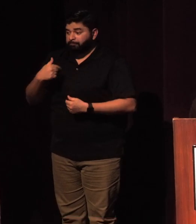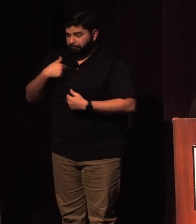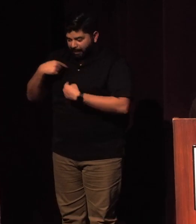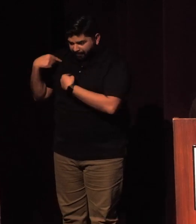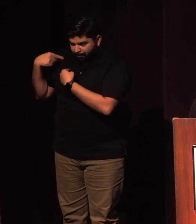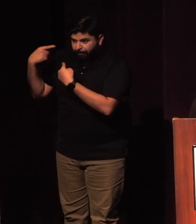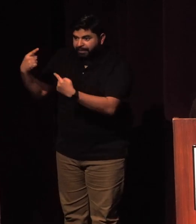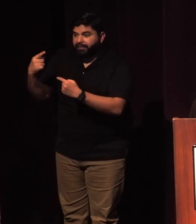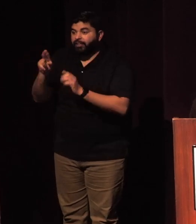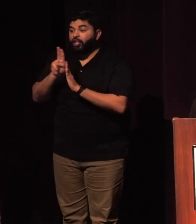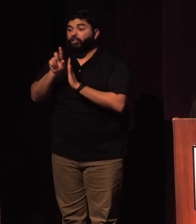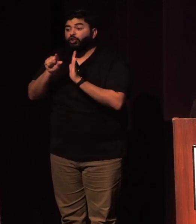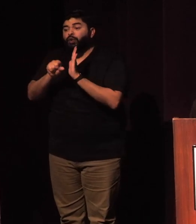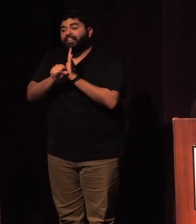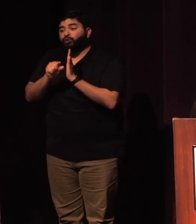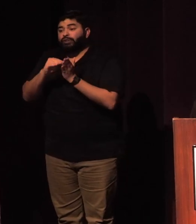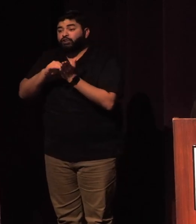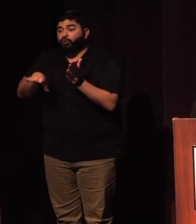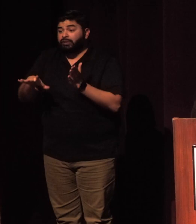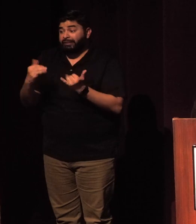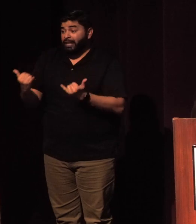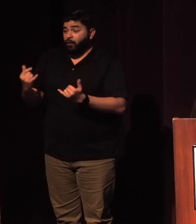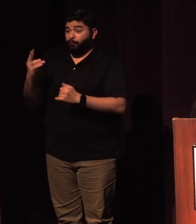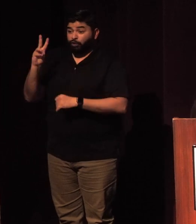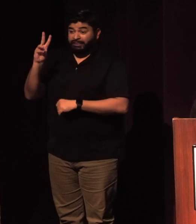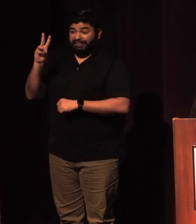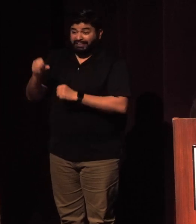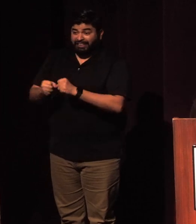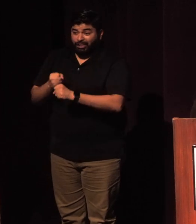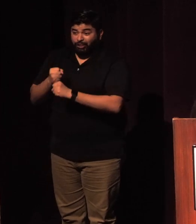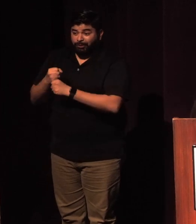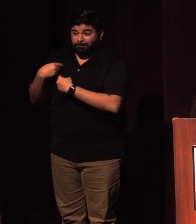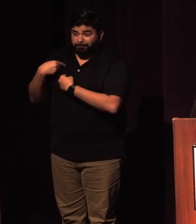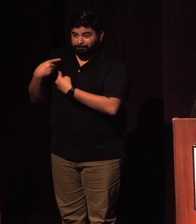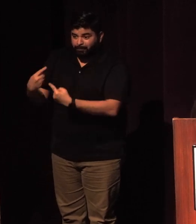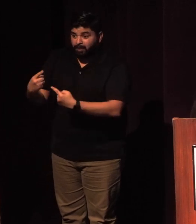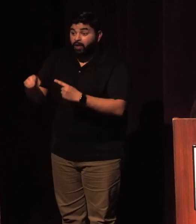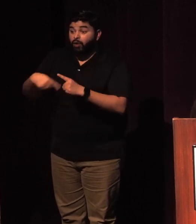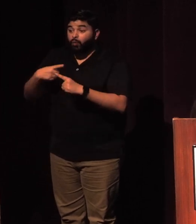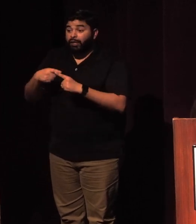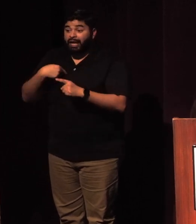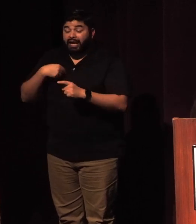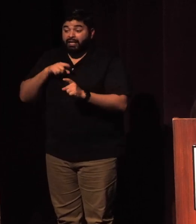share a little personal story. I have been an undergraduate student